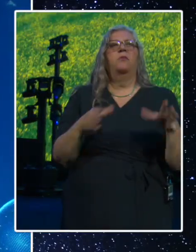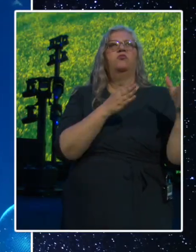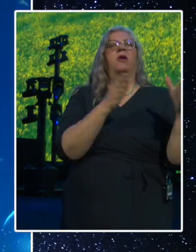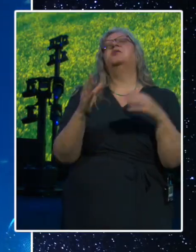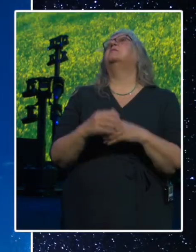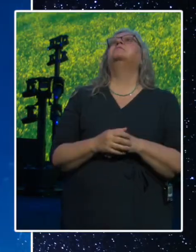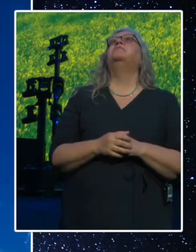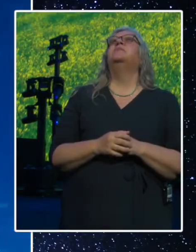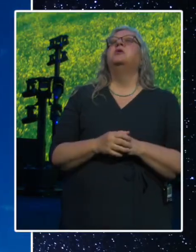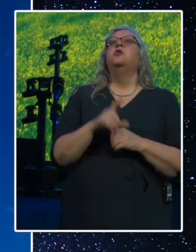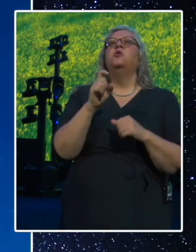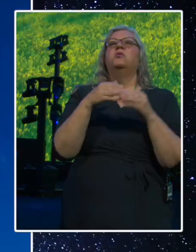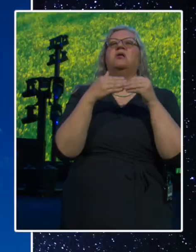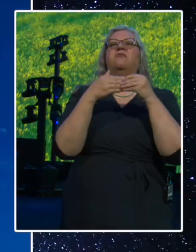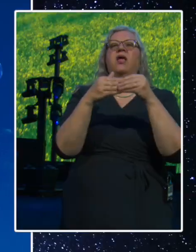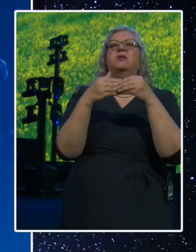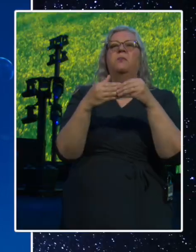You need the flexibility to turn your workload